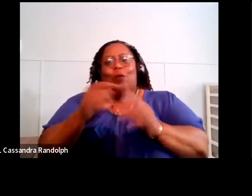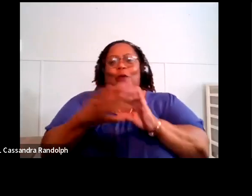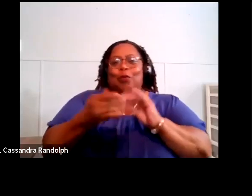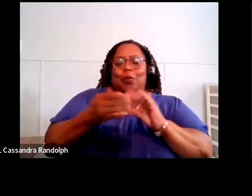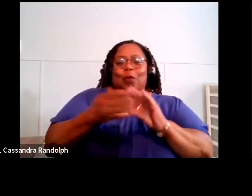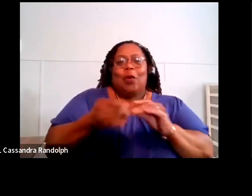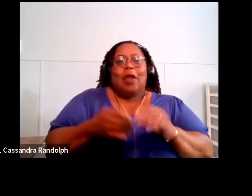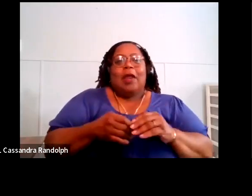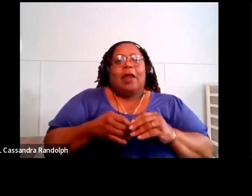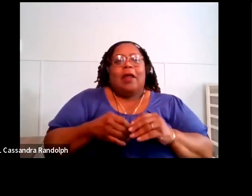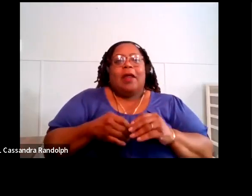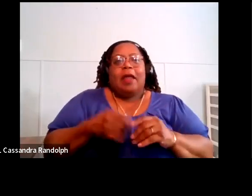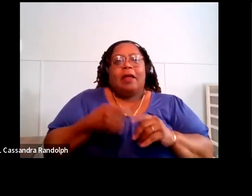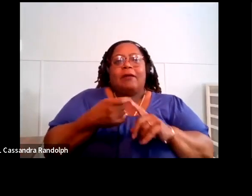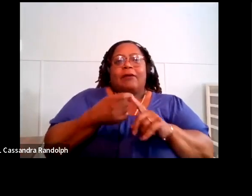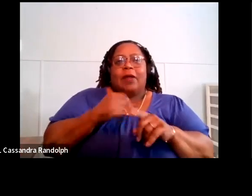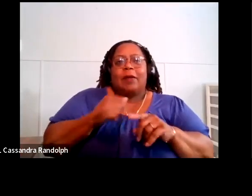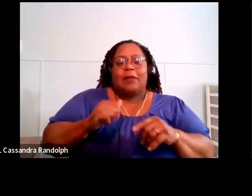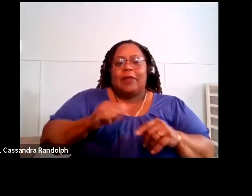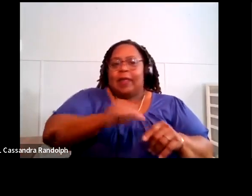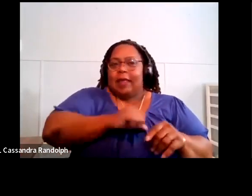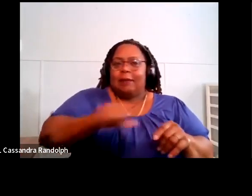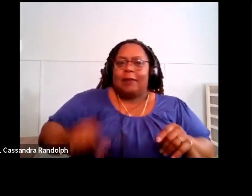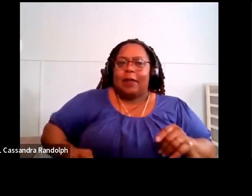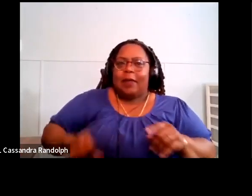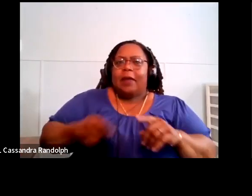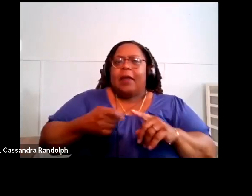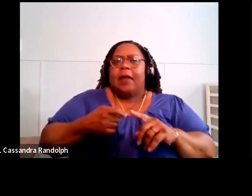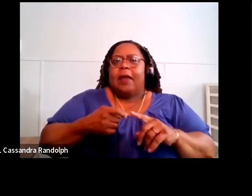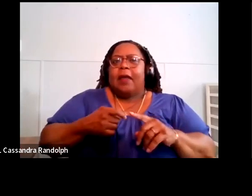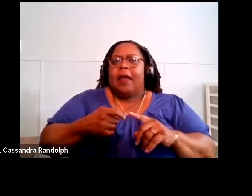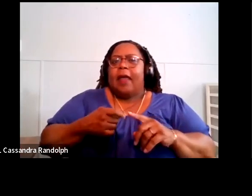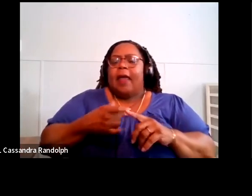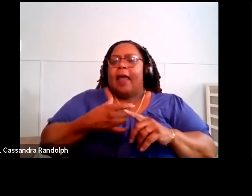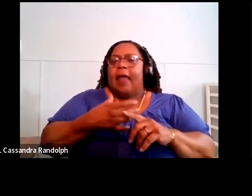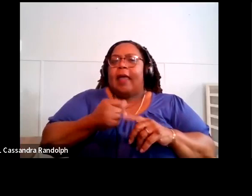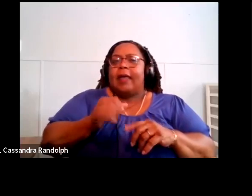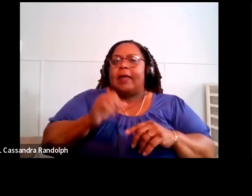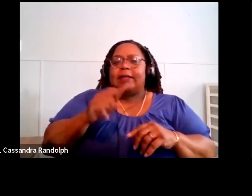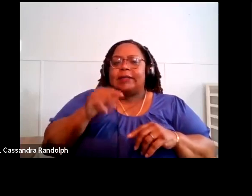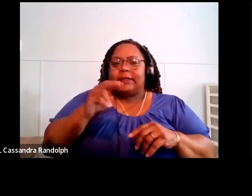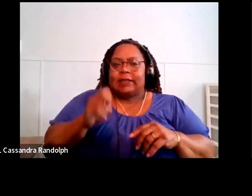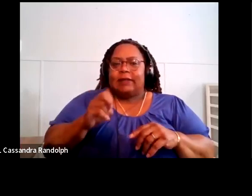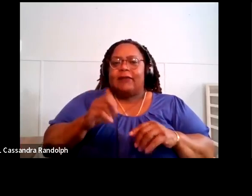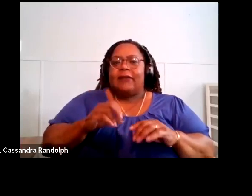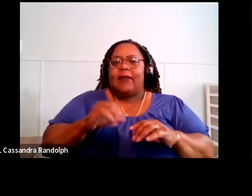in a transition into Q&A. I've been seeing the chat light up with enthusiasm for